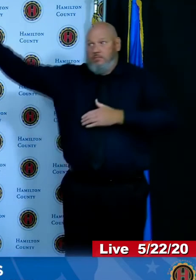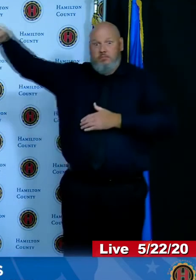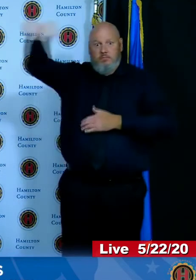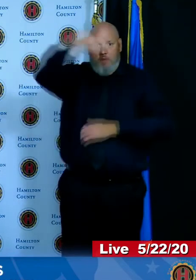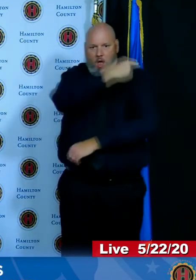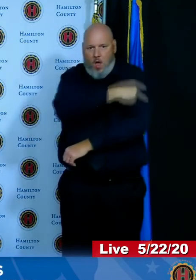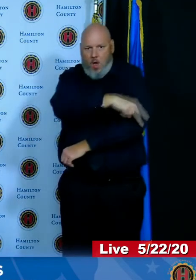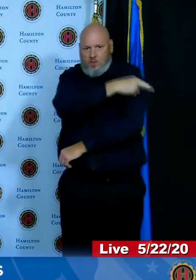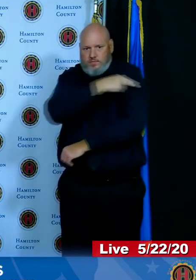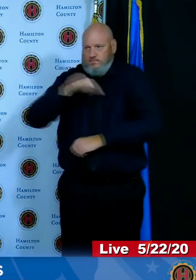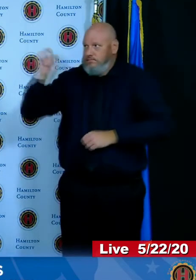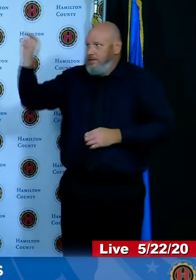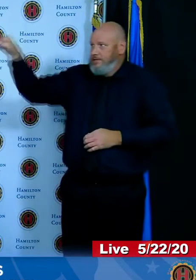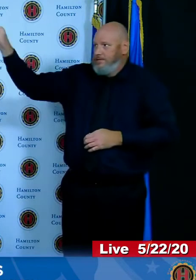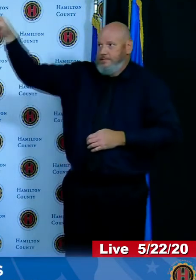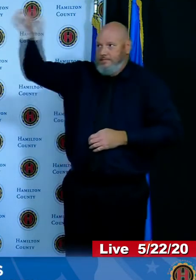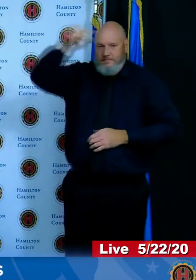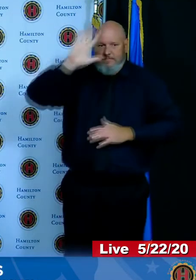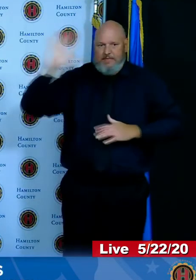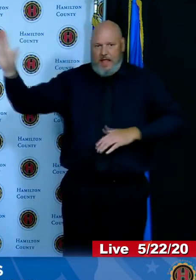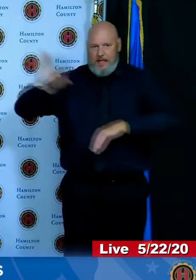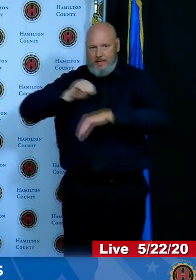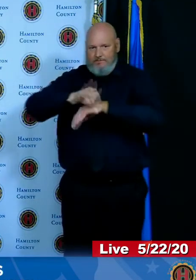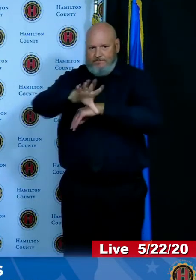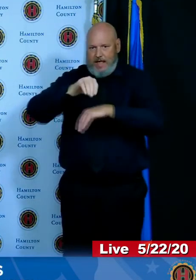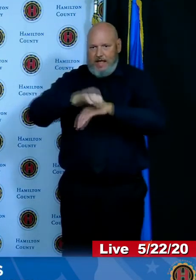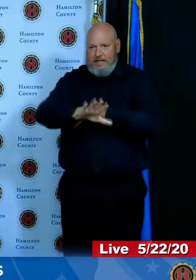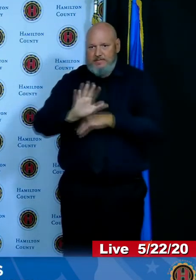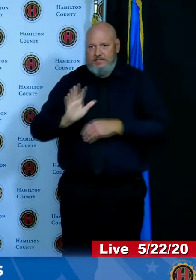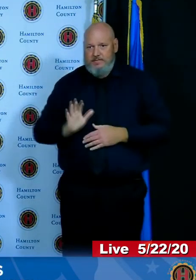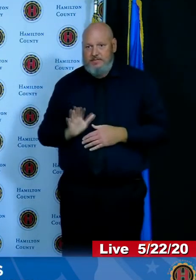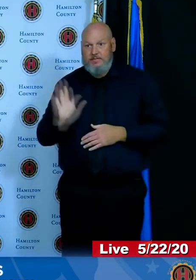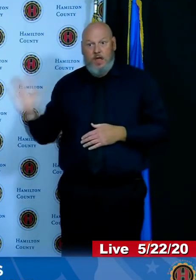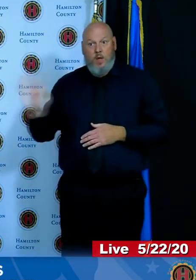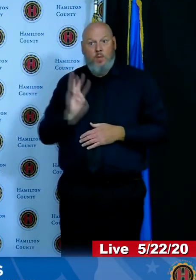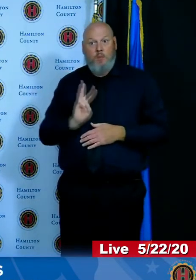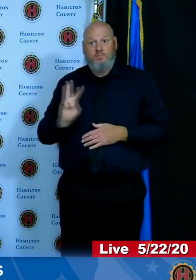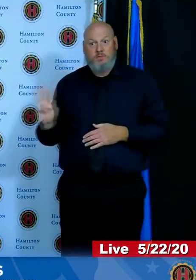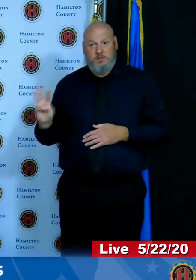healthcollab.org